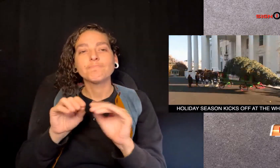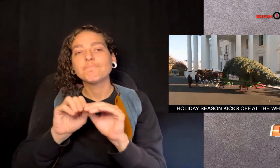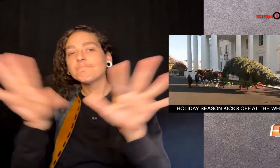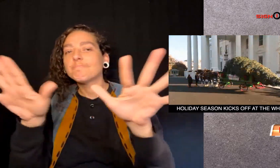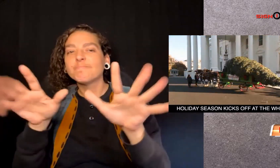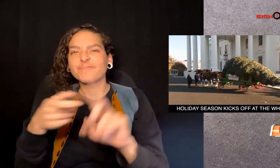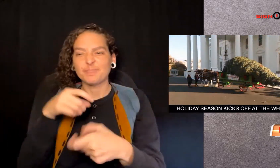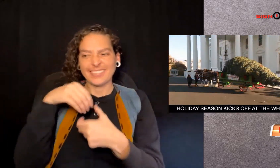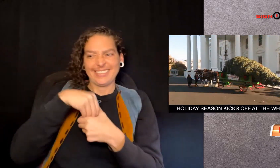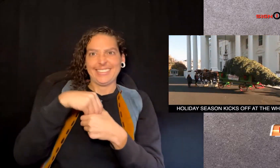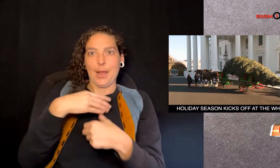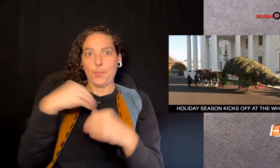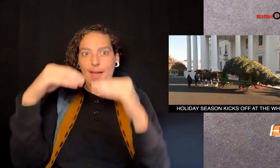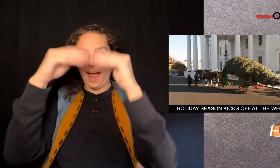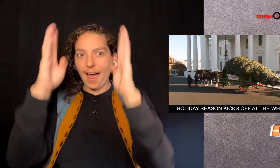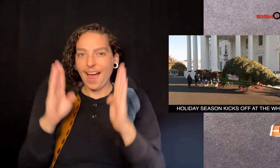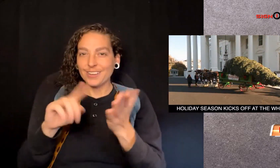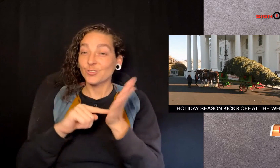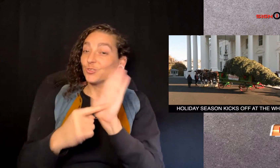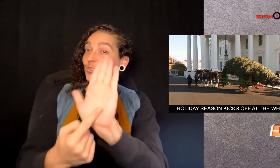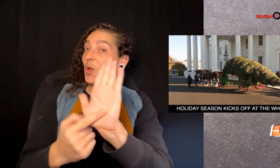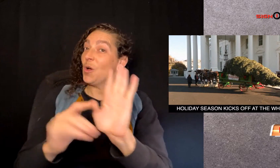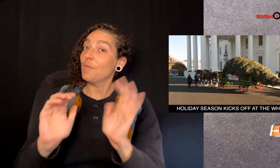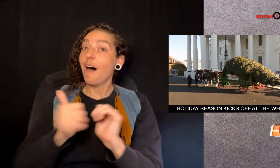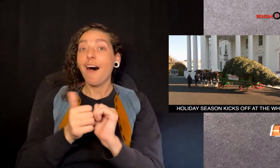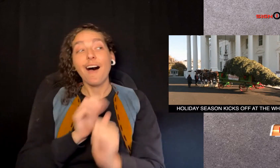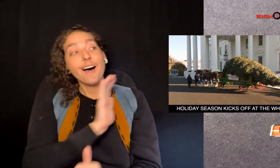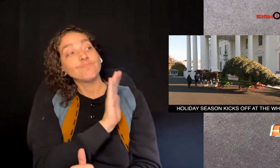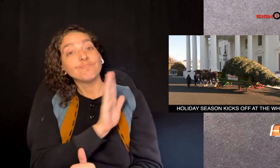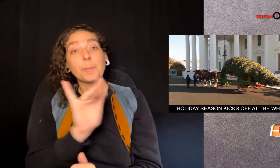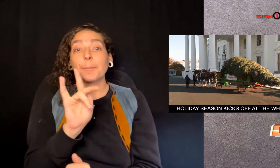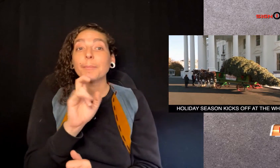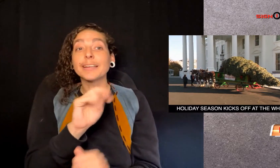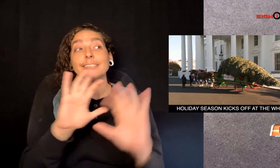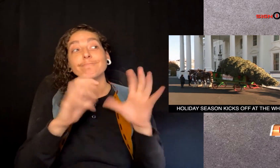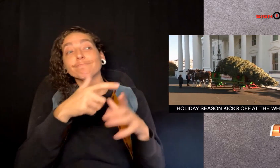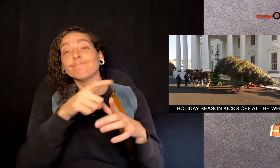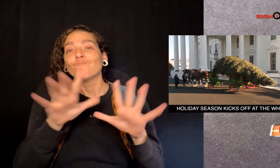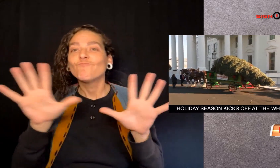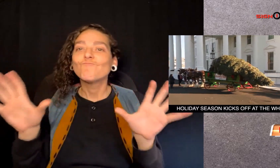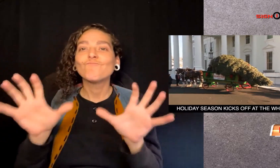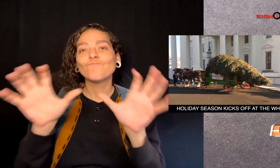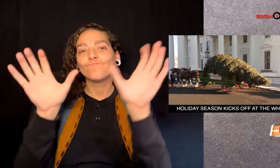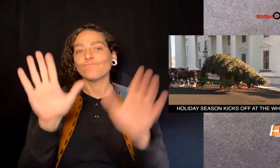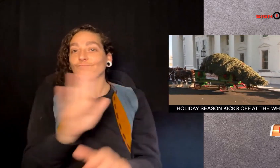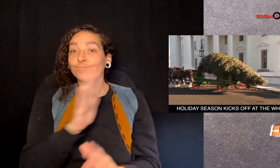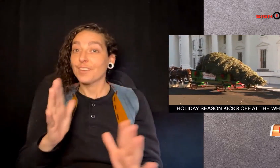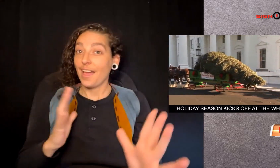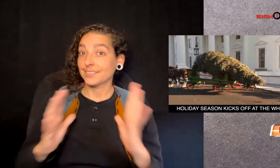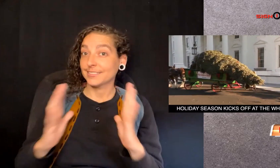from inside the White House to show how the Bidens decorated for the holidays Sign1News